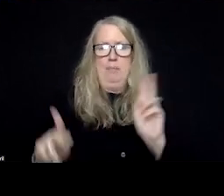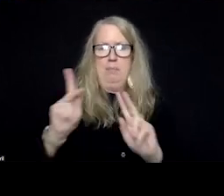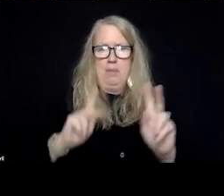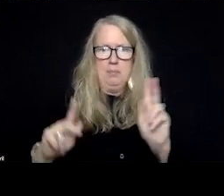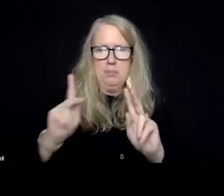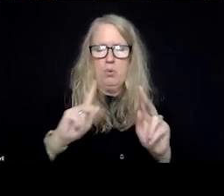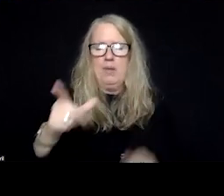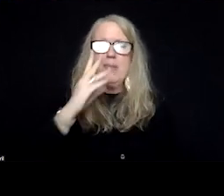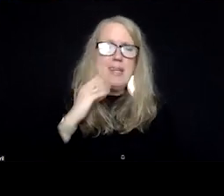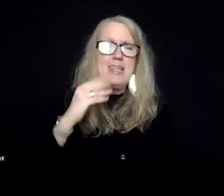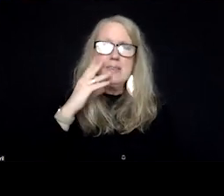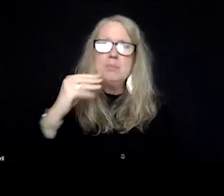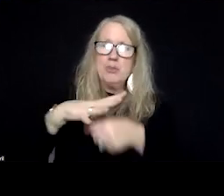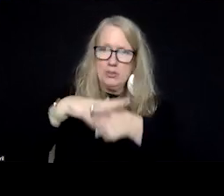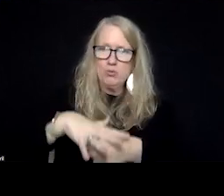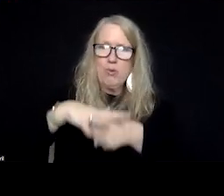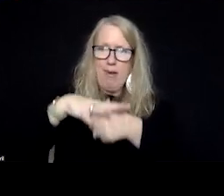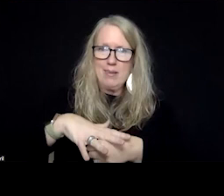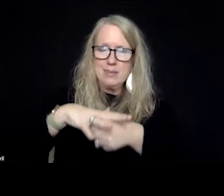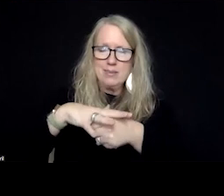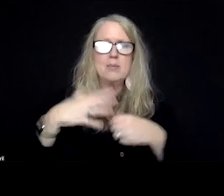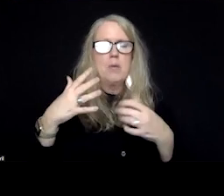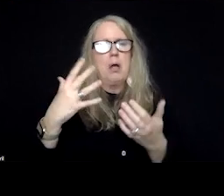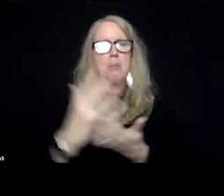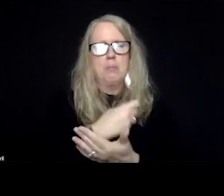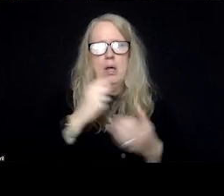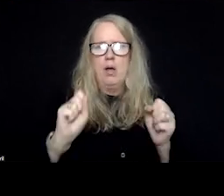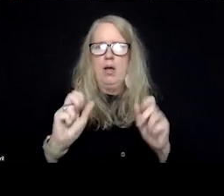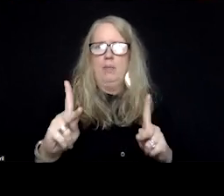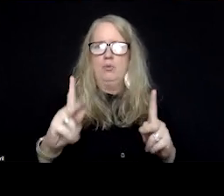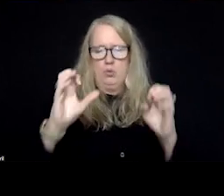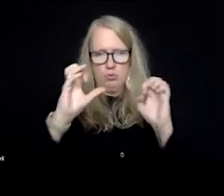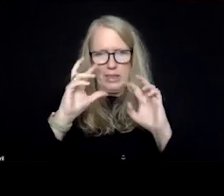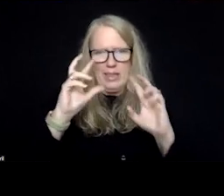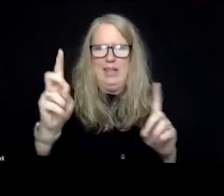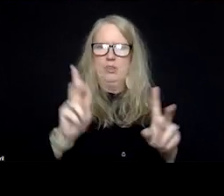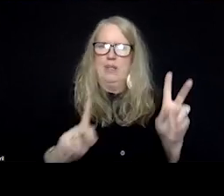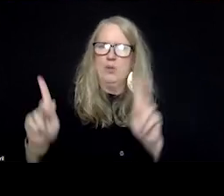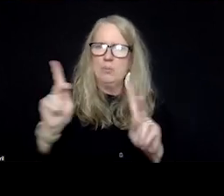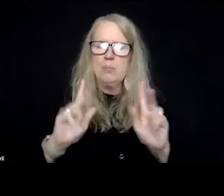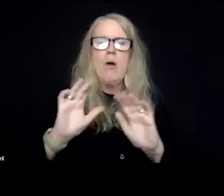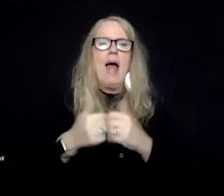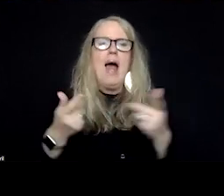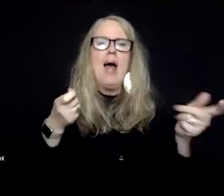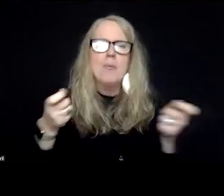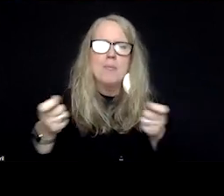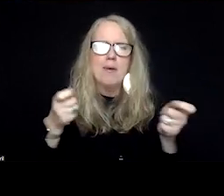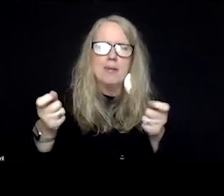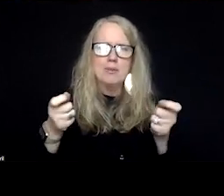EXPERIENCING STRESS, BUT TO USE IT AS AN OPPORTUNITY TO EDUCATE PEOPLE ON HOW TO MANAGE STRESS. WE KNOW THAT STRESS IS RELATED